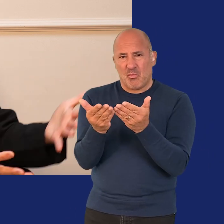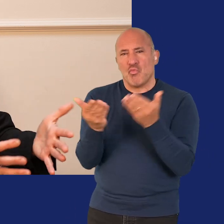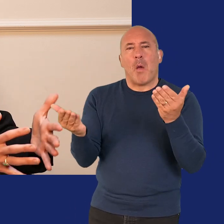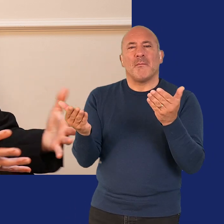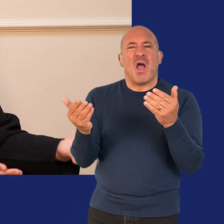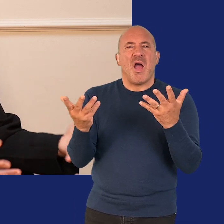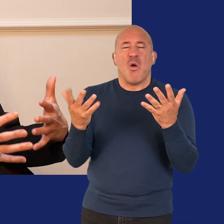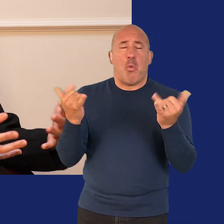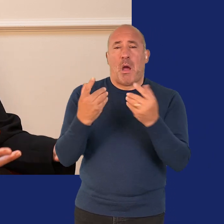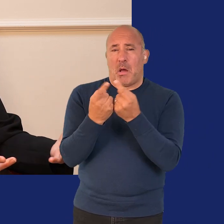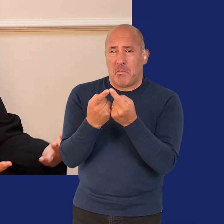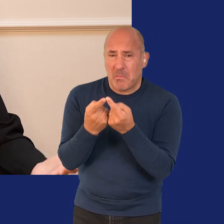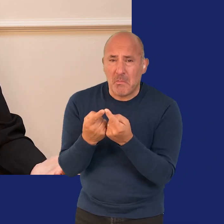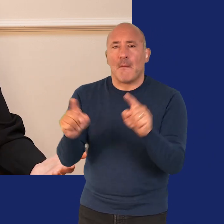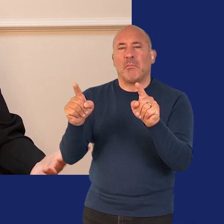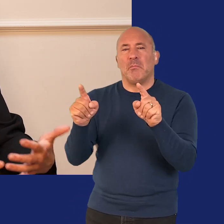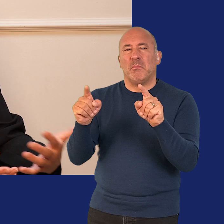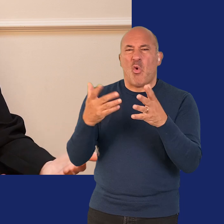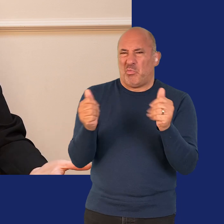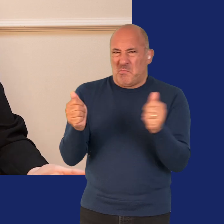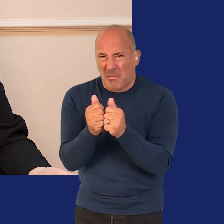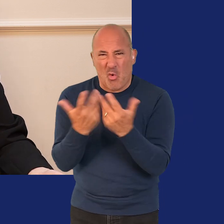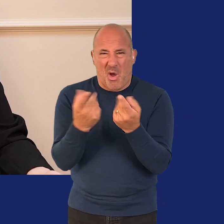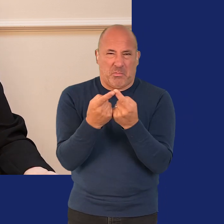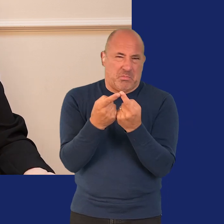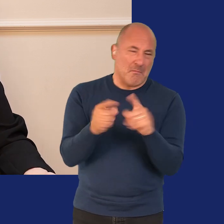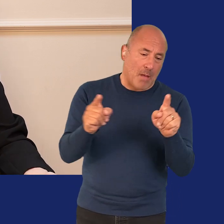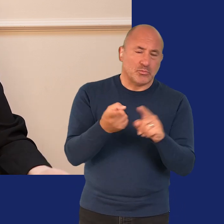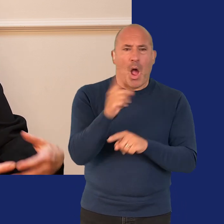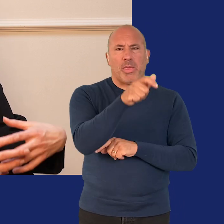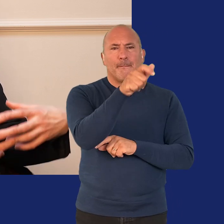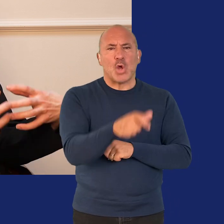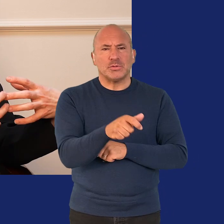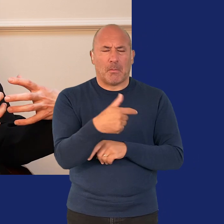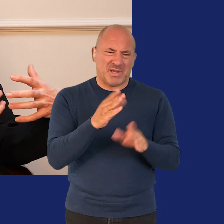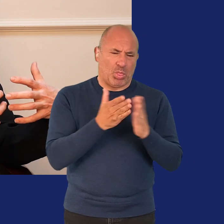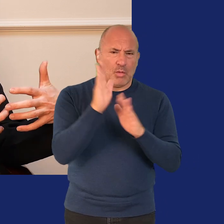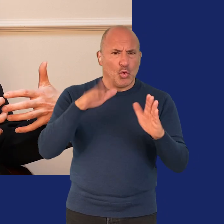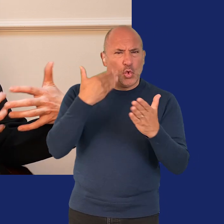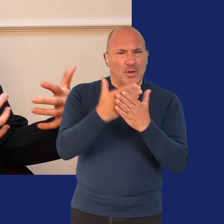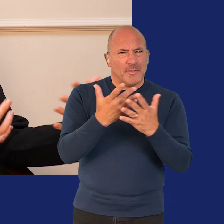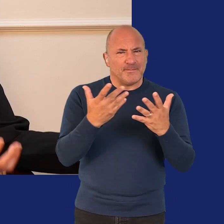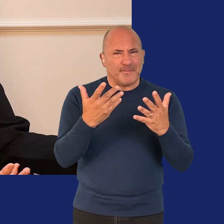different, not narrow, very different to somebody else's lived experience. But how do we help them broaden that out?